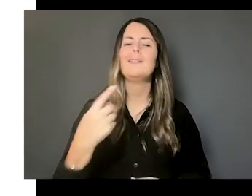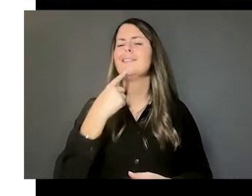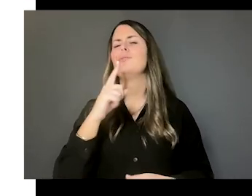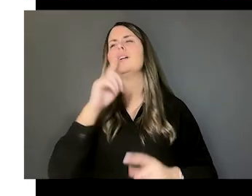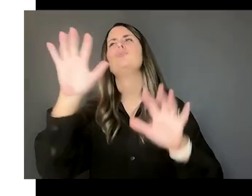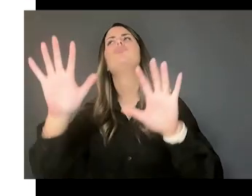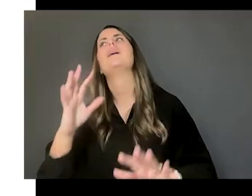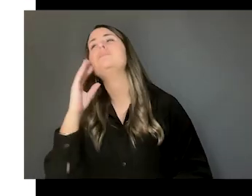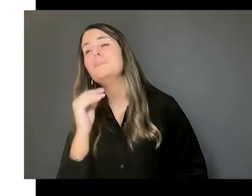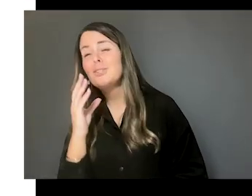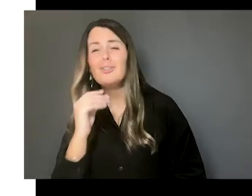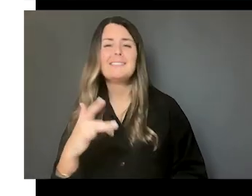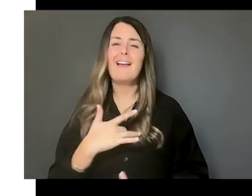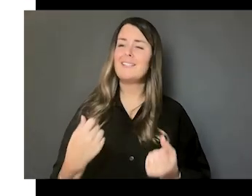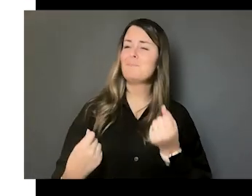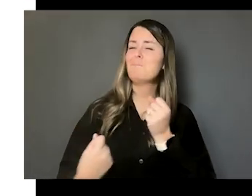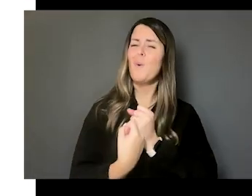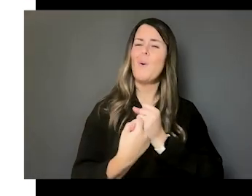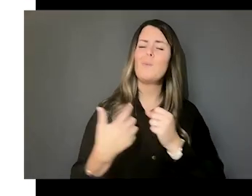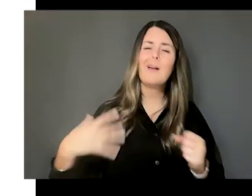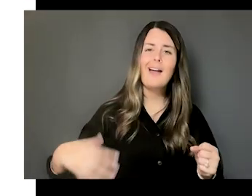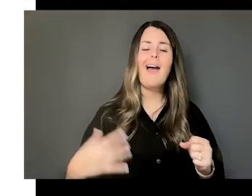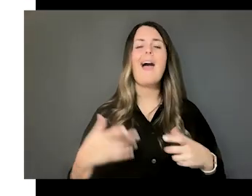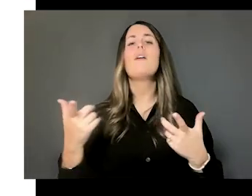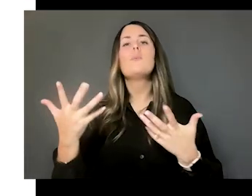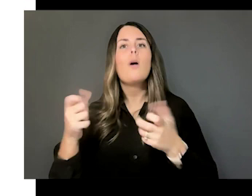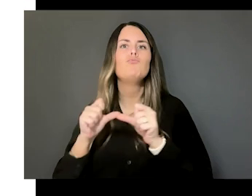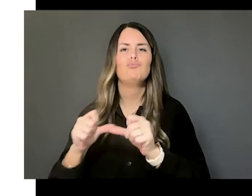and how supported they felt, and that they want to keep doing the work.